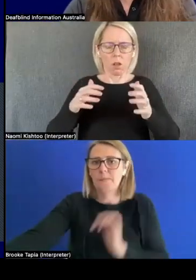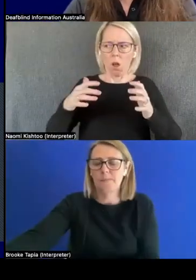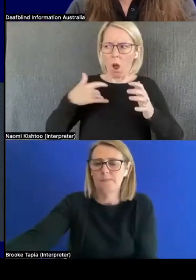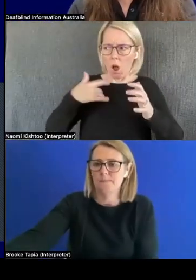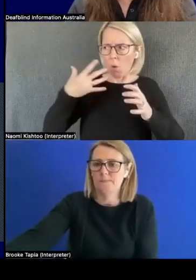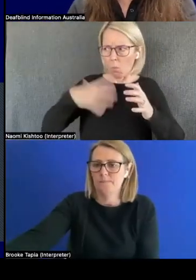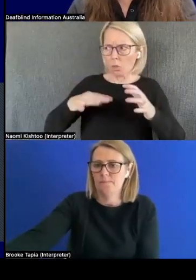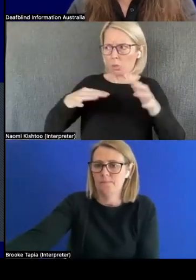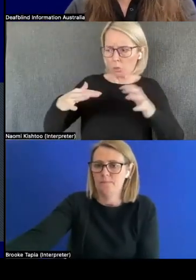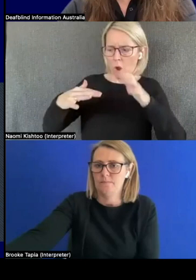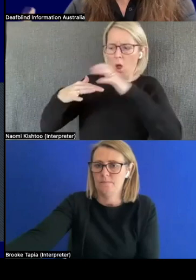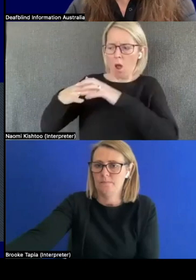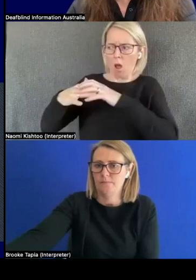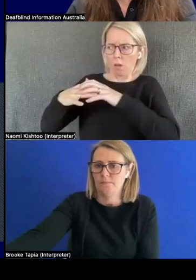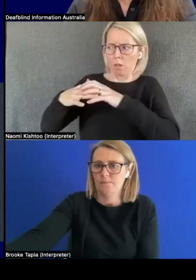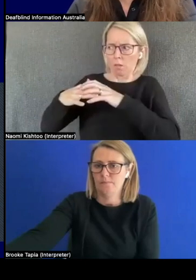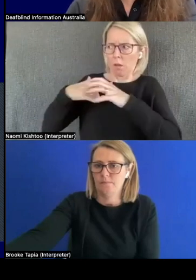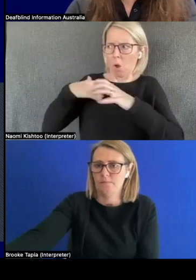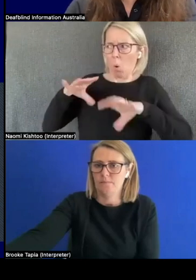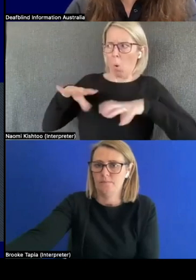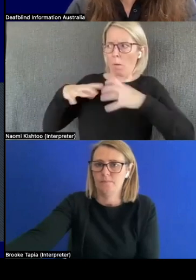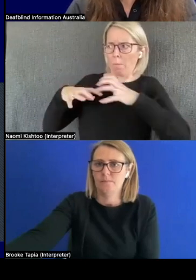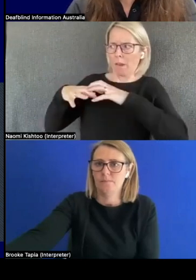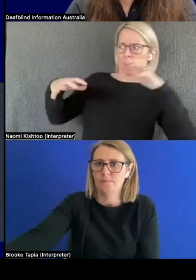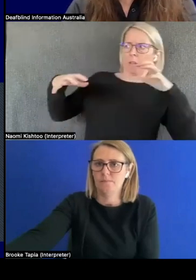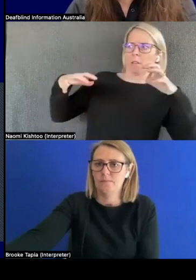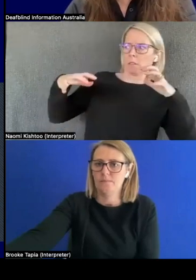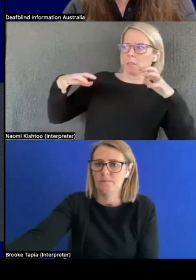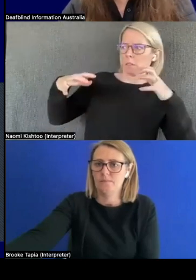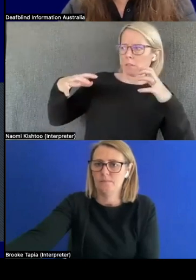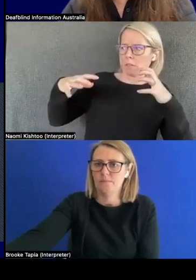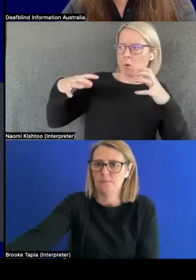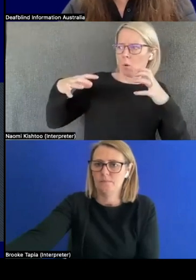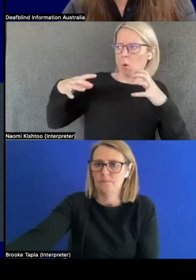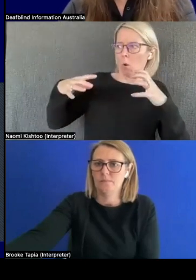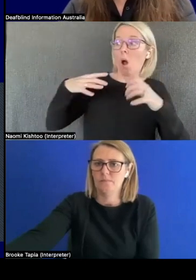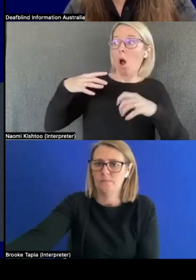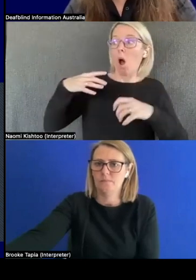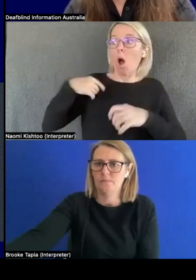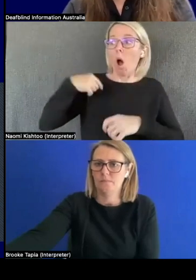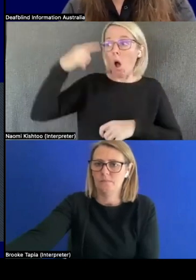it and my hands went off”, or “I thought you were going to go one way and you went another and my